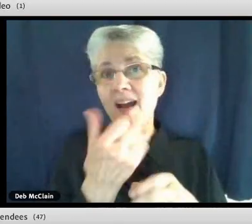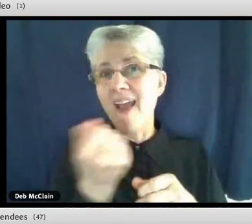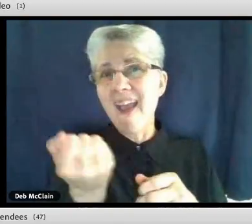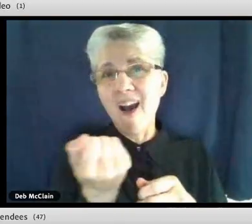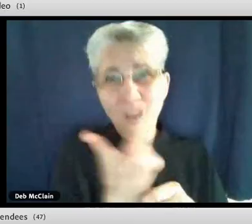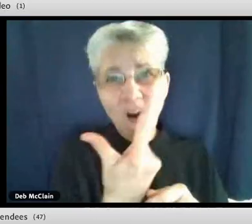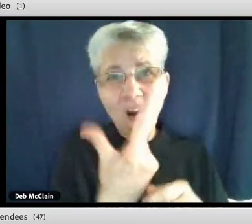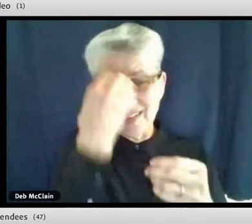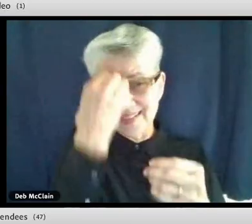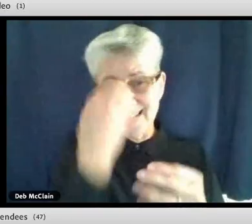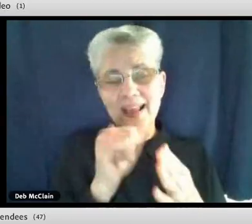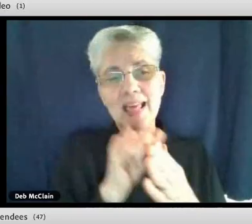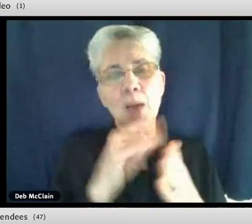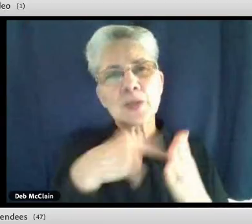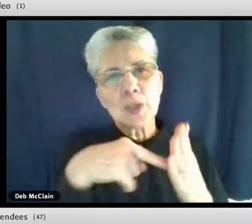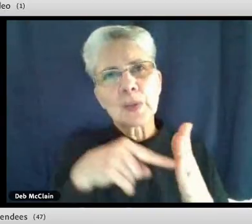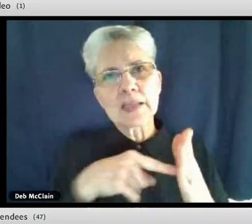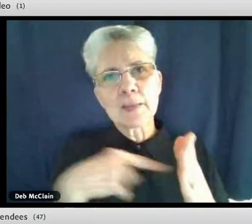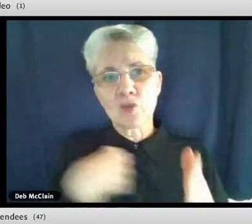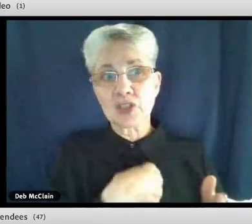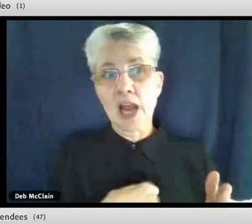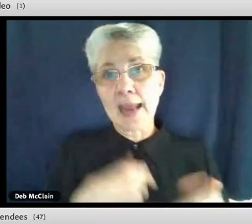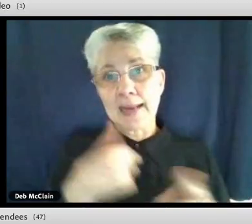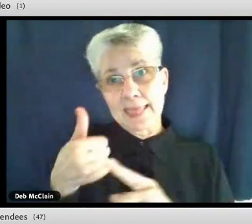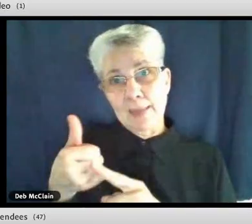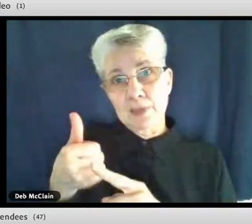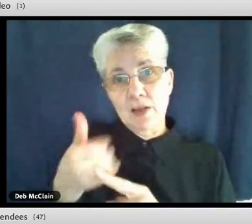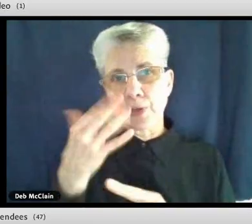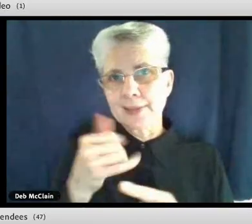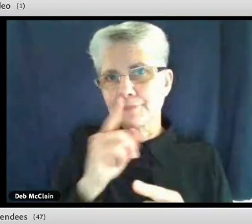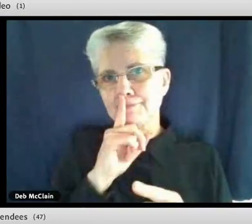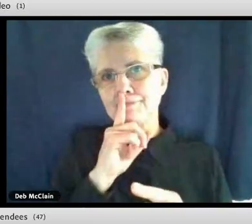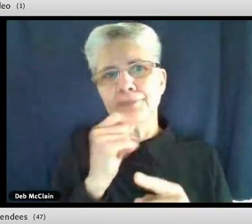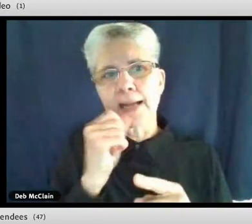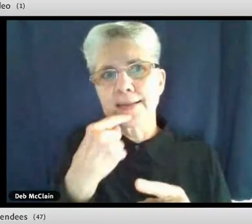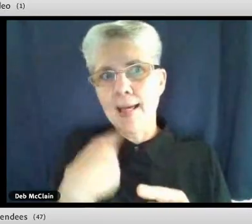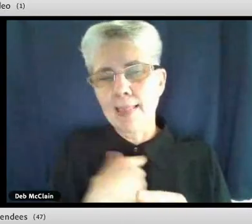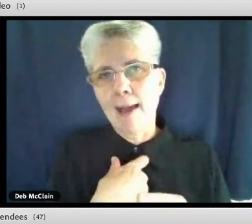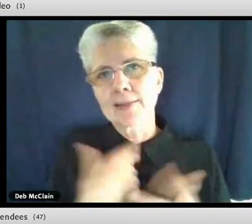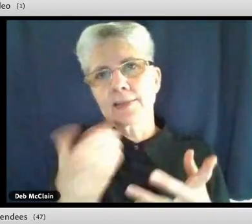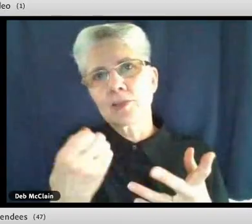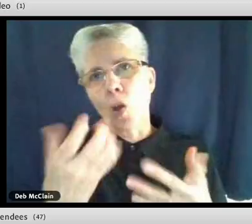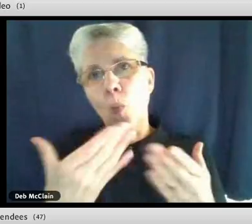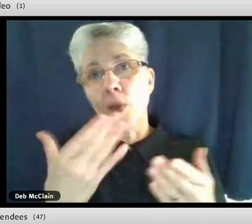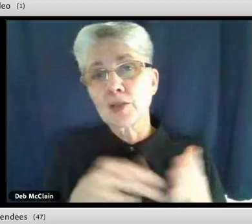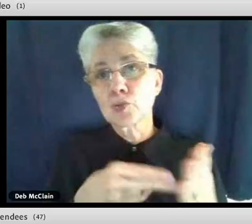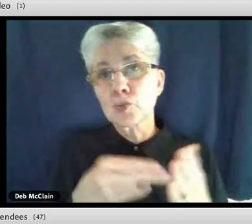and that was one of the criticisms of China. You know, again, give or take whether that's true or not